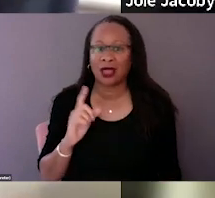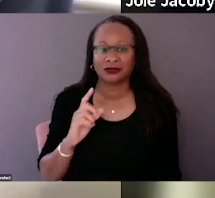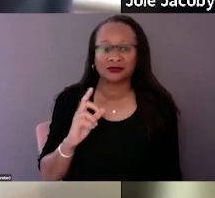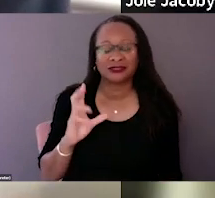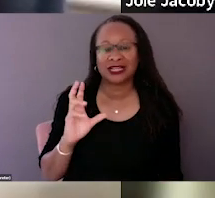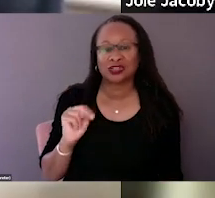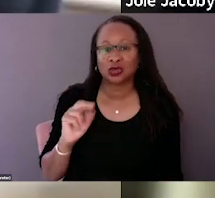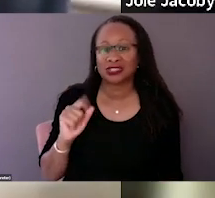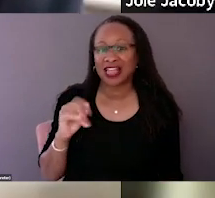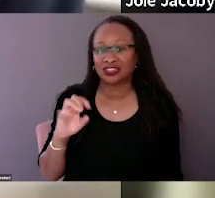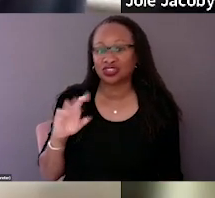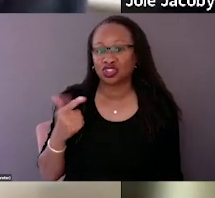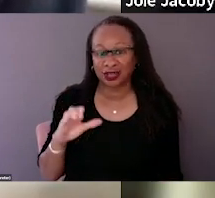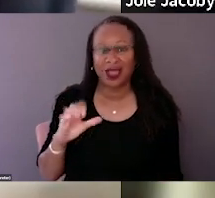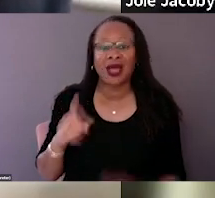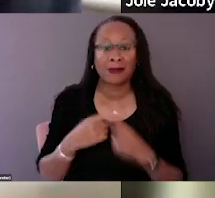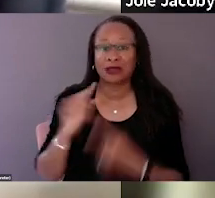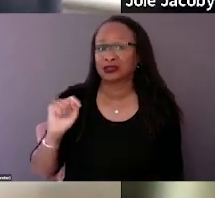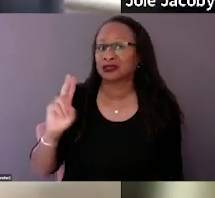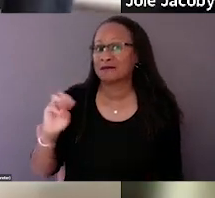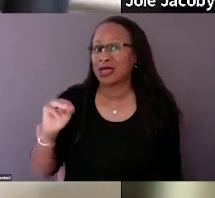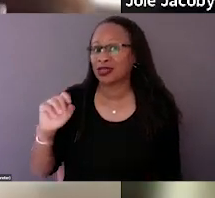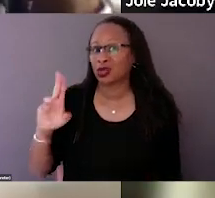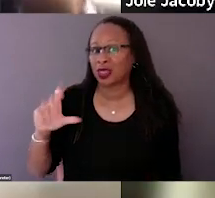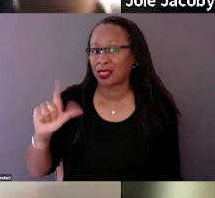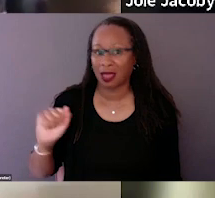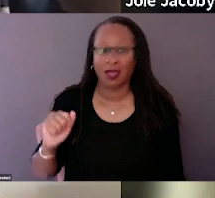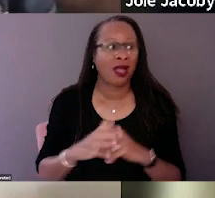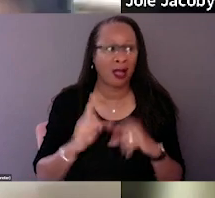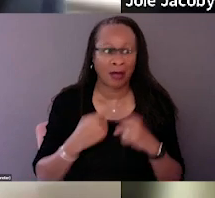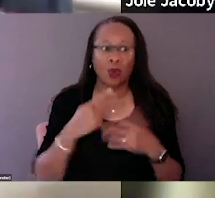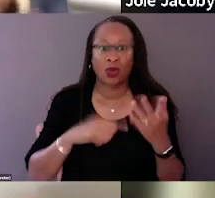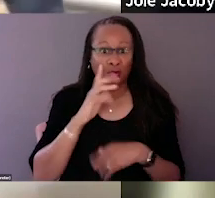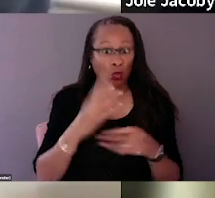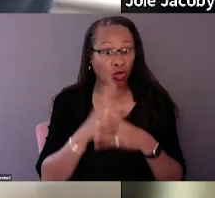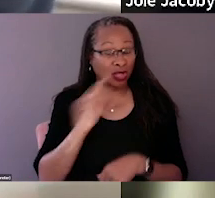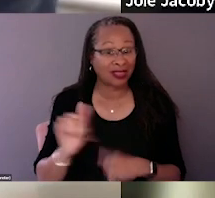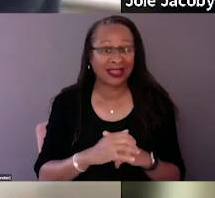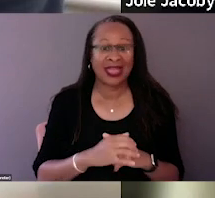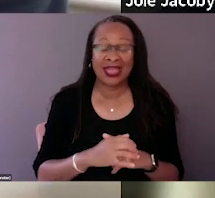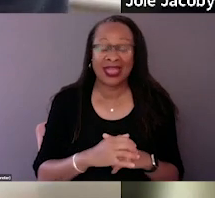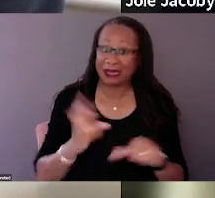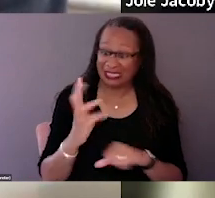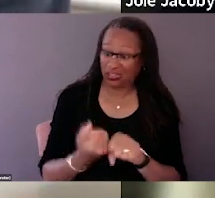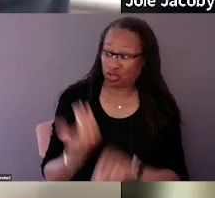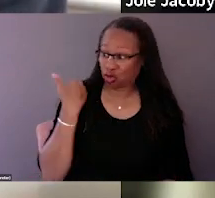'Cause again, when you're away from it, that could be six years ago in your mind, you're like, "Oh," but it can easily go back, very easily,